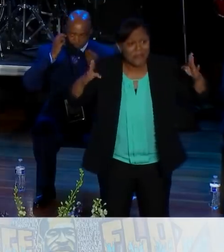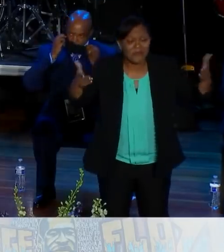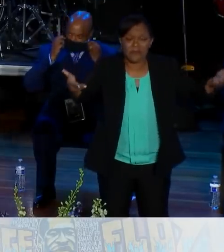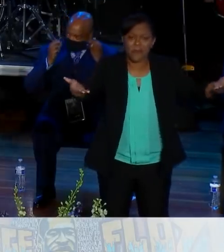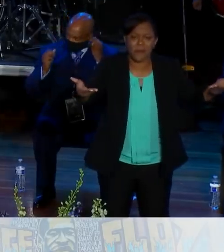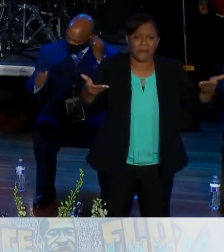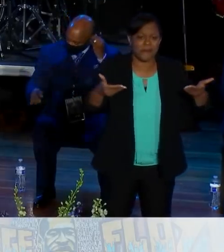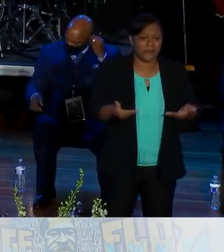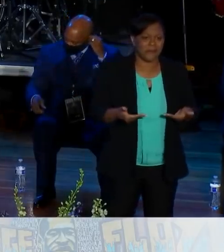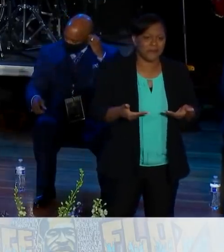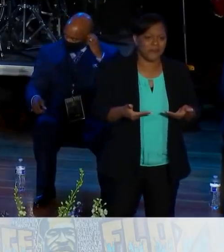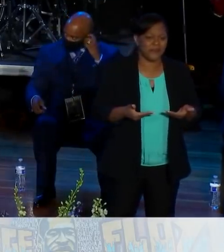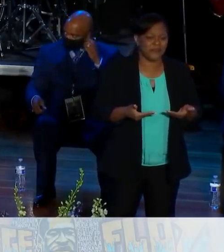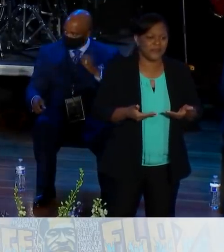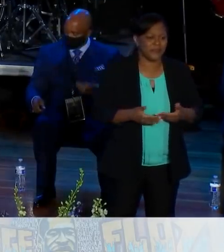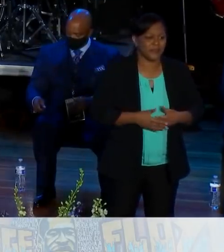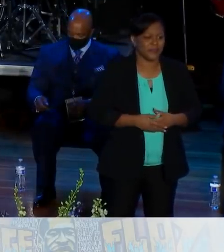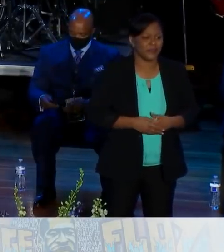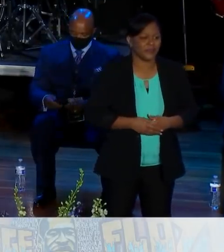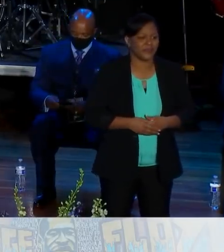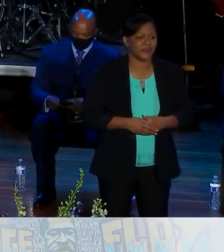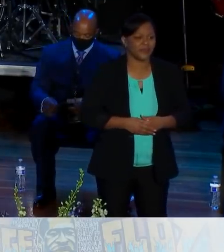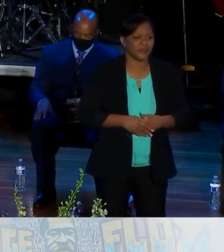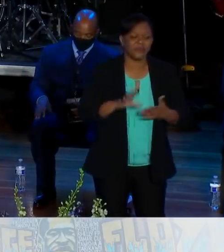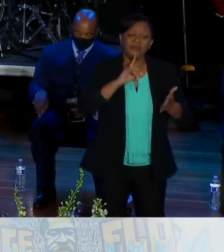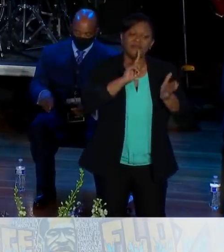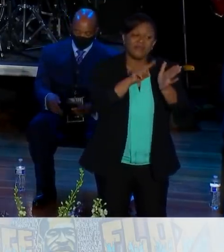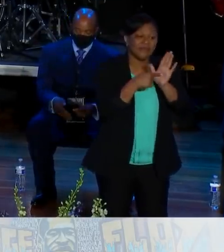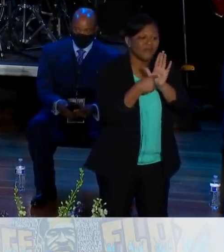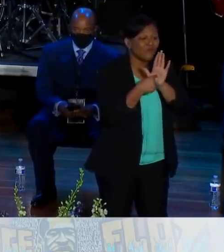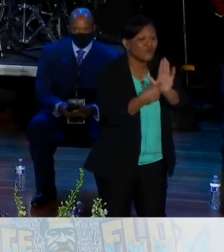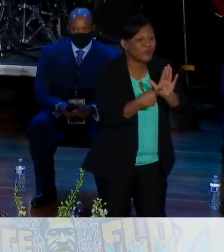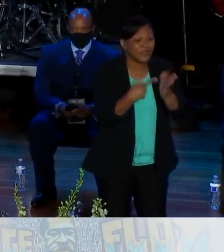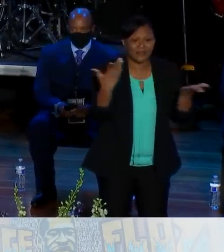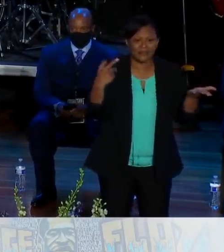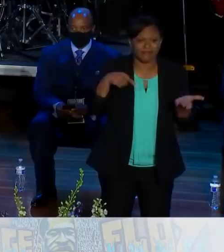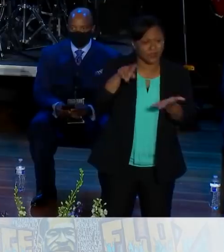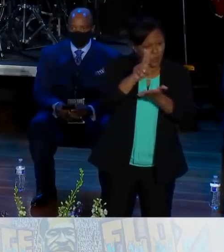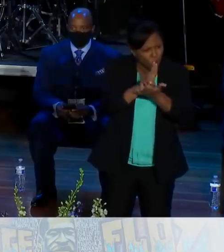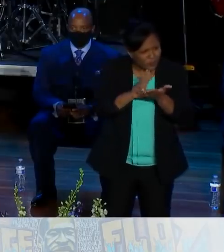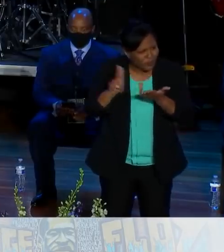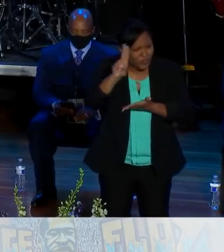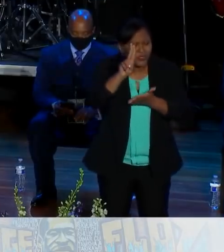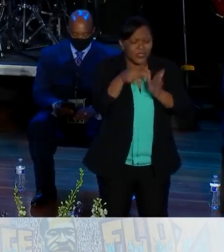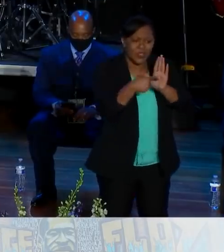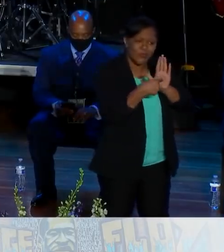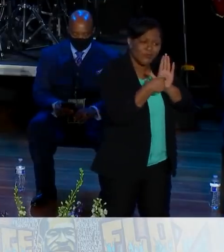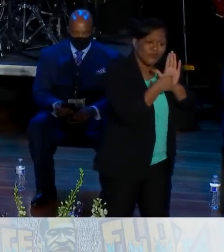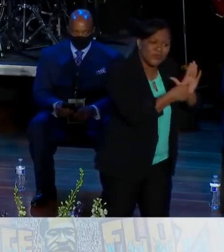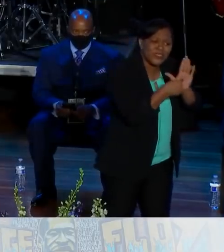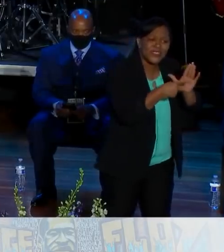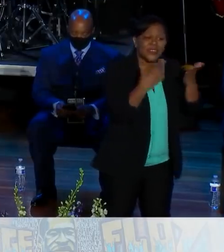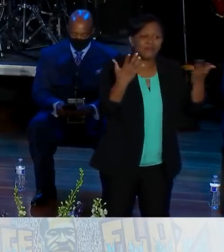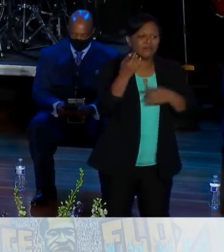OF OUR ESTEEMED GUESTS HERE TODAY, I WANT TO WELCOME YOU ON